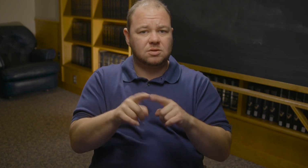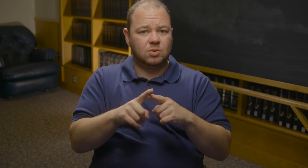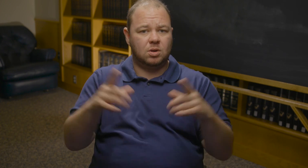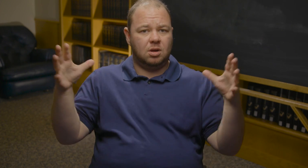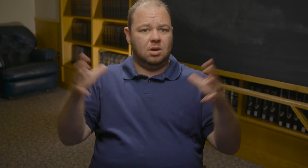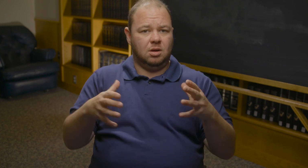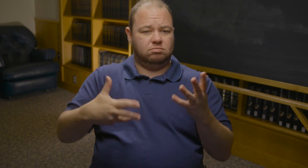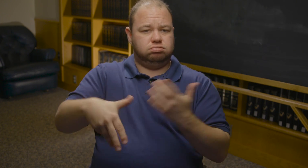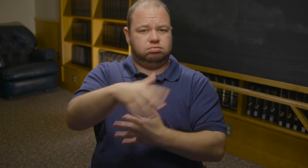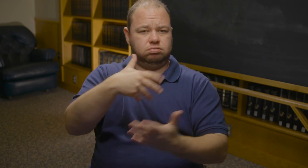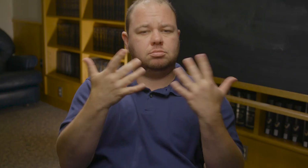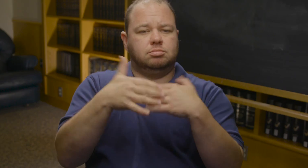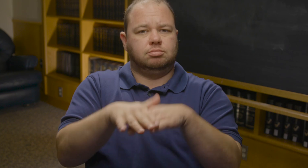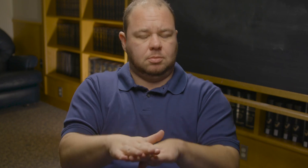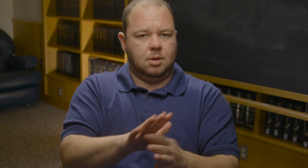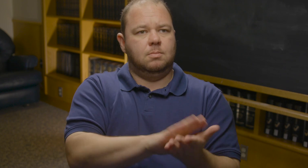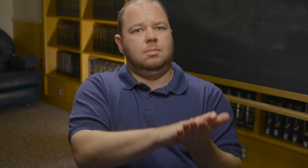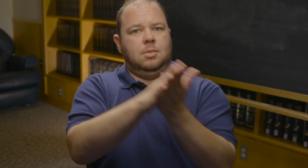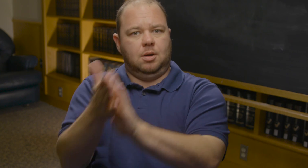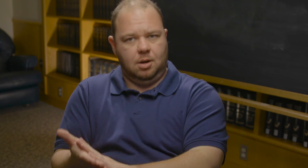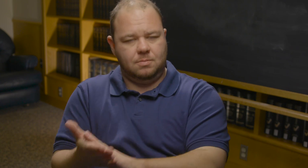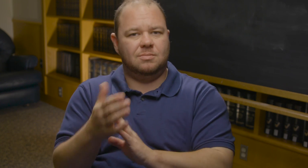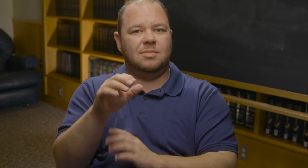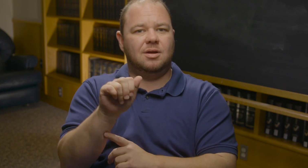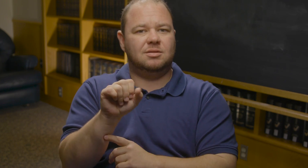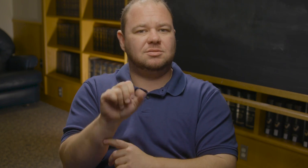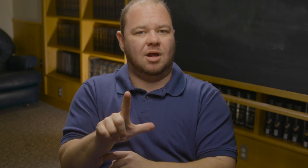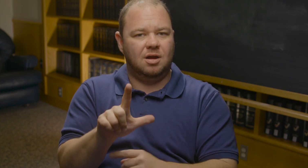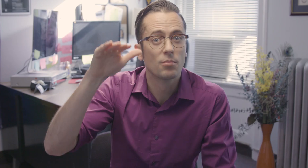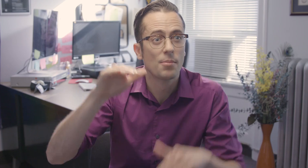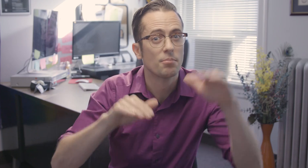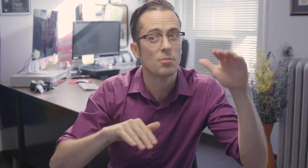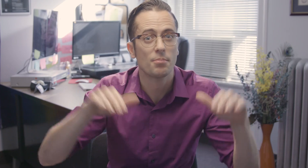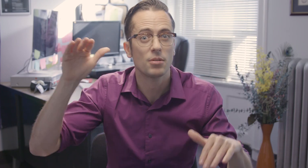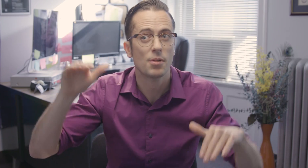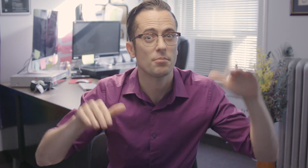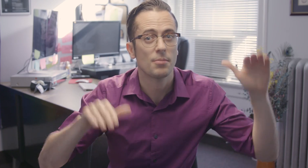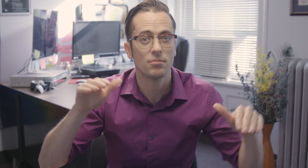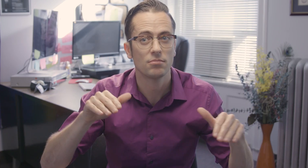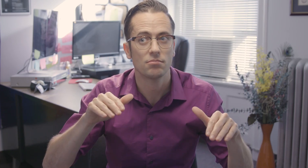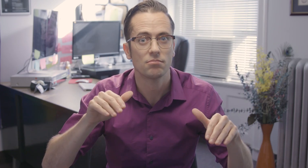All these sign languages merged to become ASL. The students who went to ASD grew up